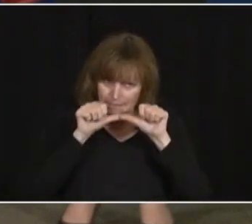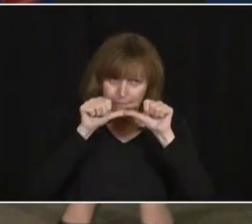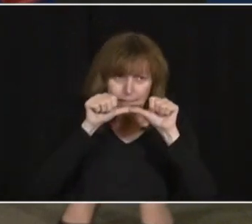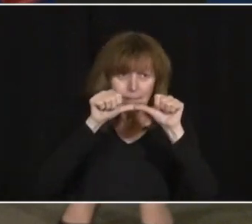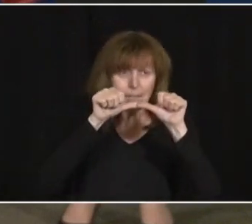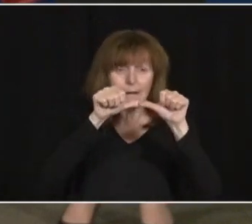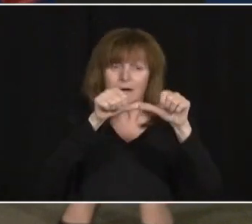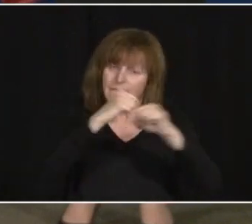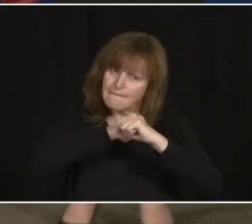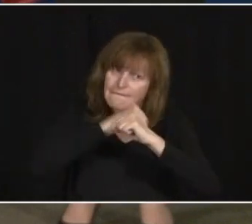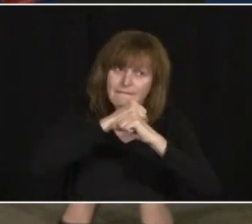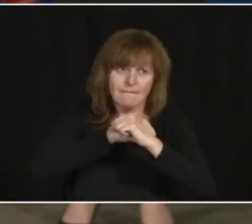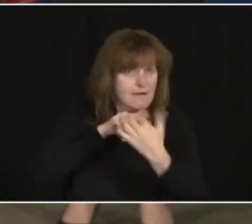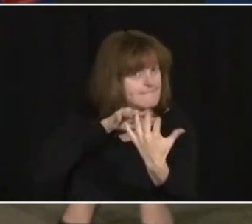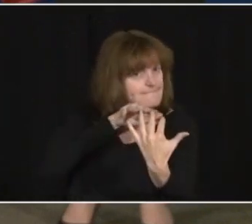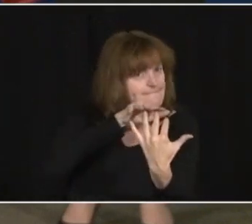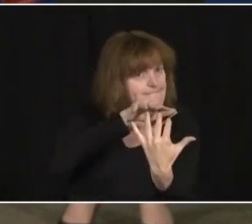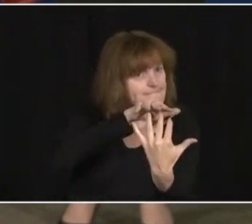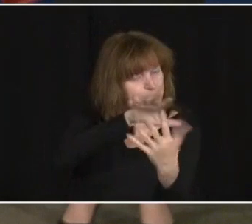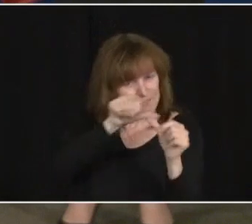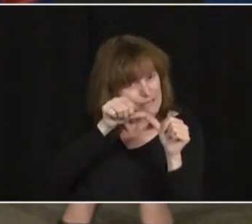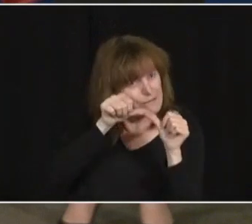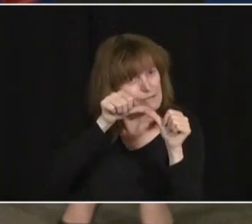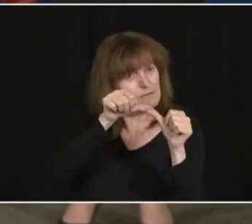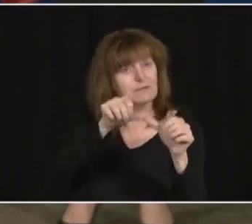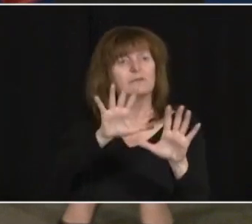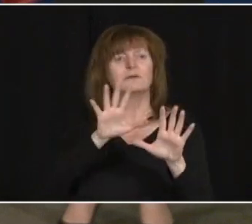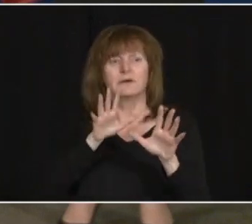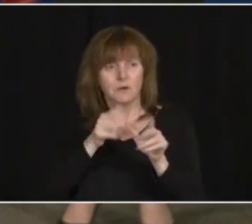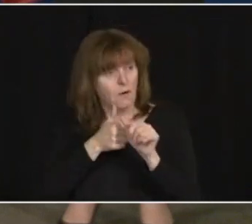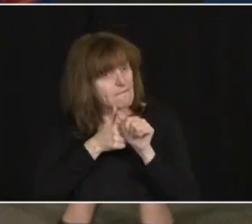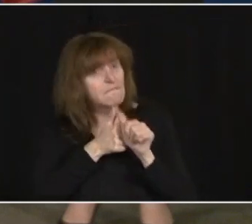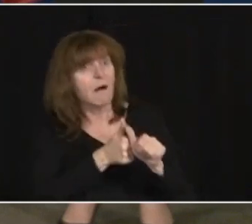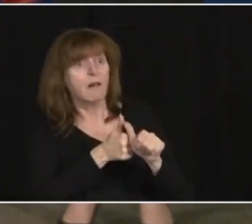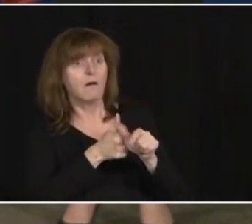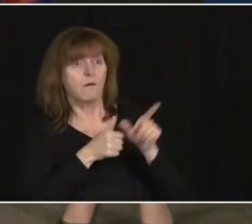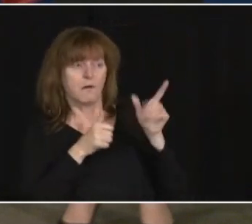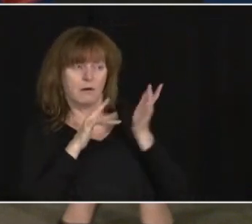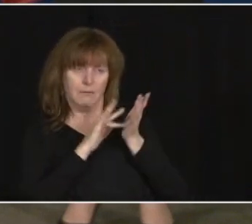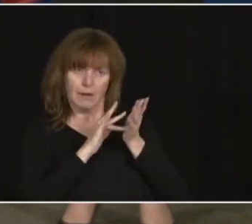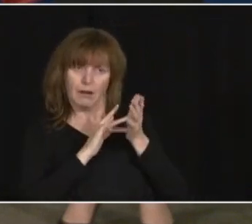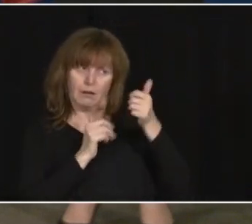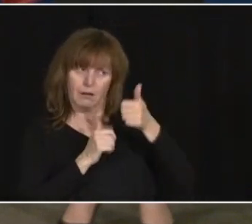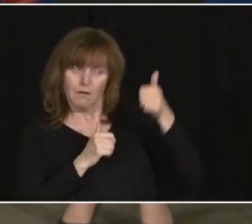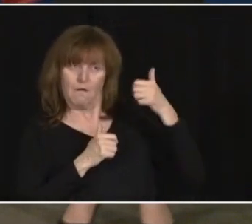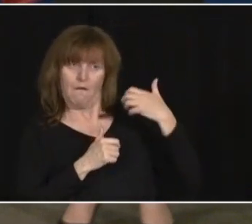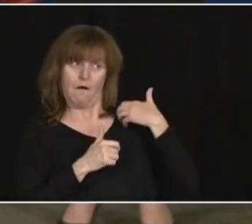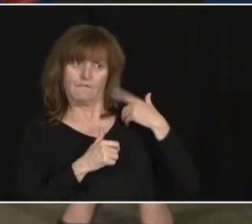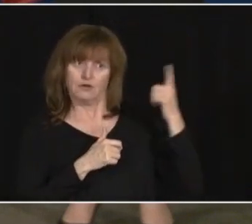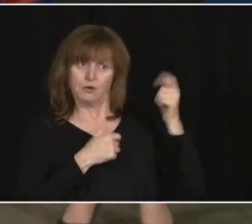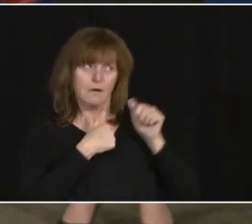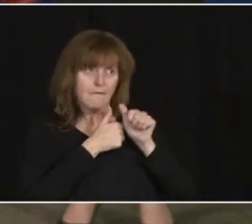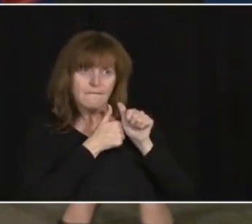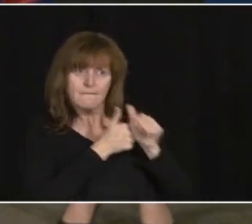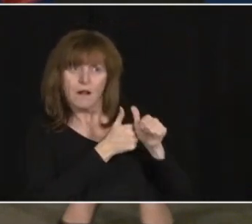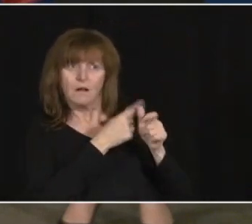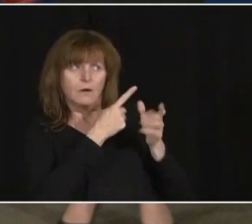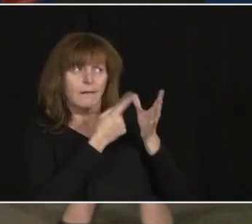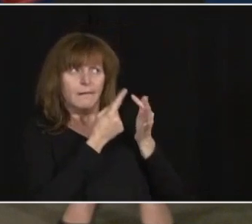for granted. We are far from over. This battle will continue. But if we keep doing what the chief medical center is recommending and the